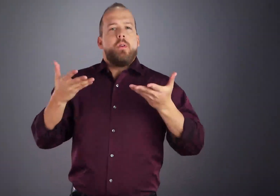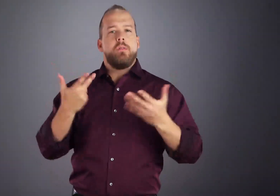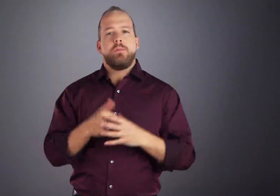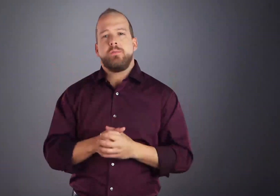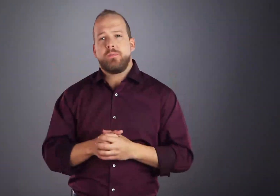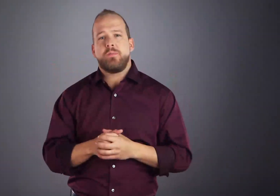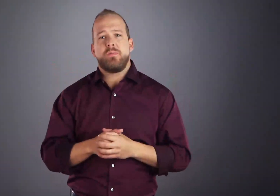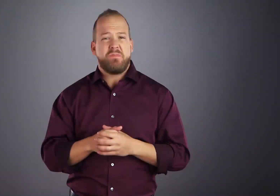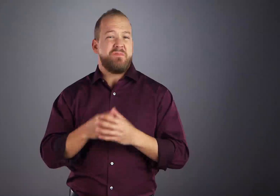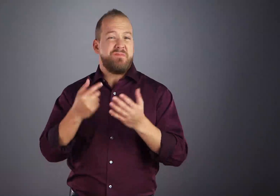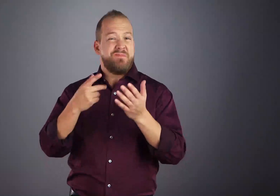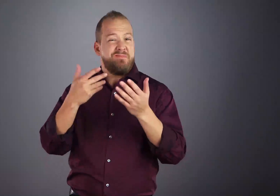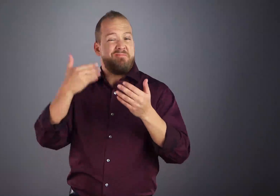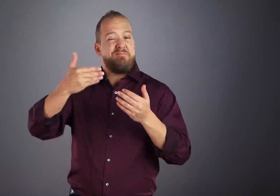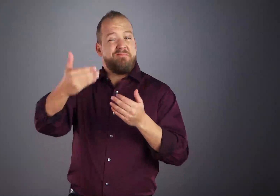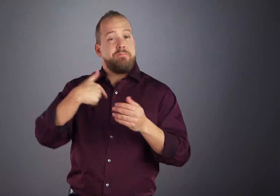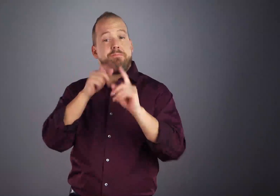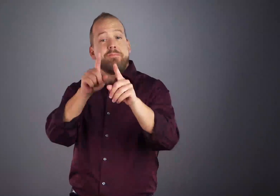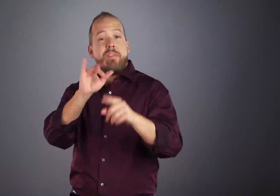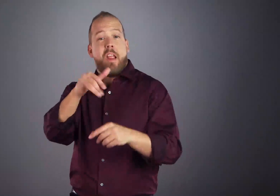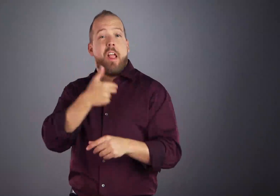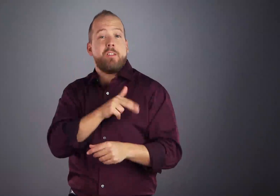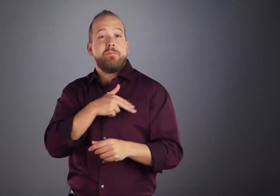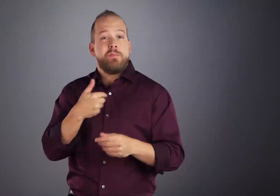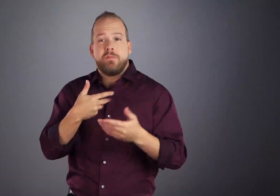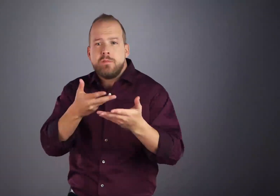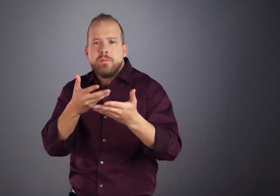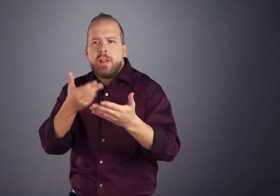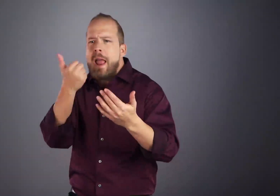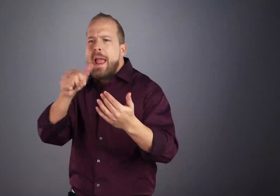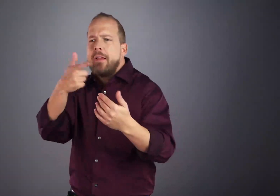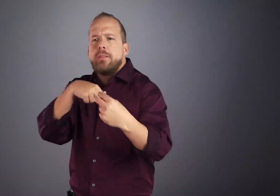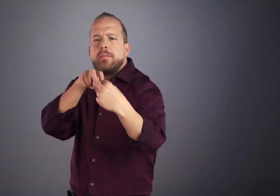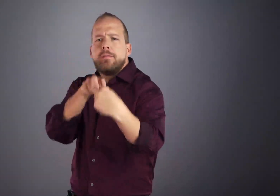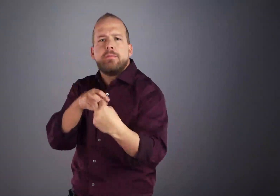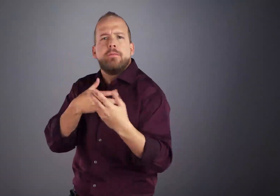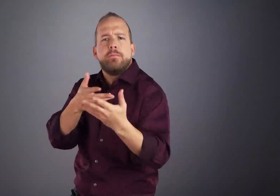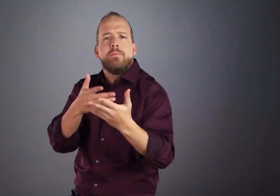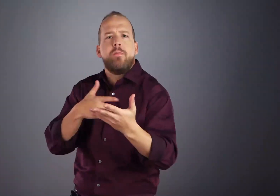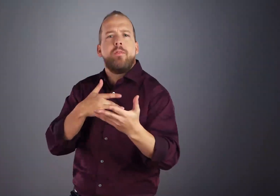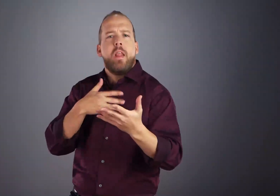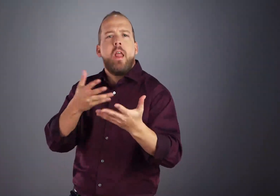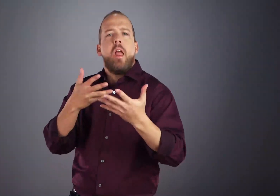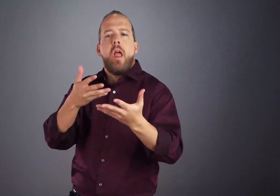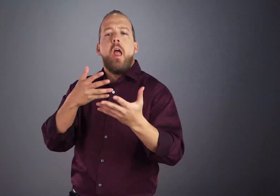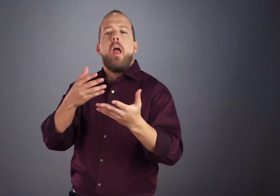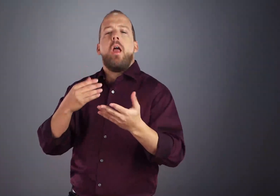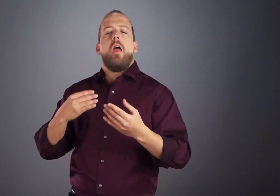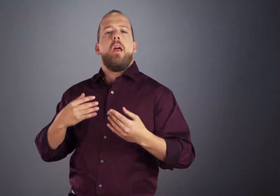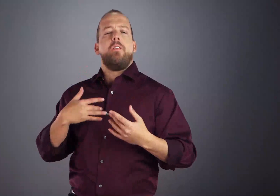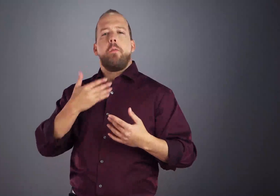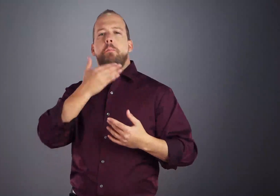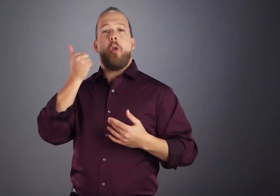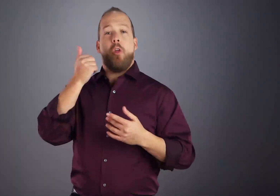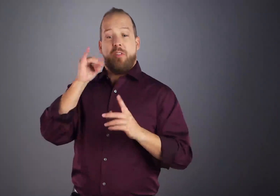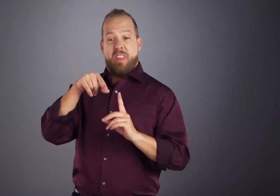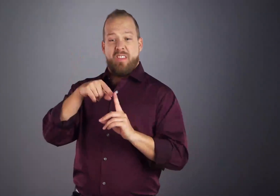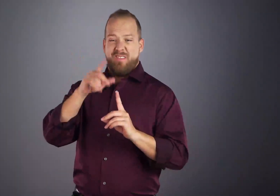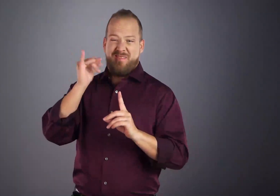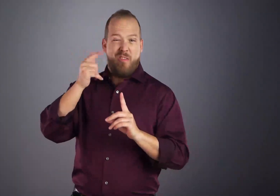Many times I have gone to my old hospital in despair. On talking to a man there,